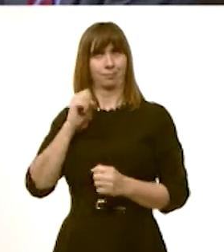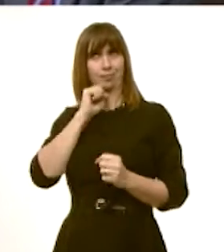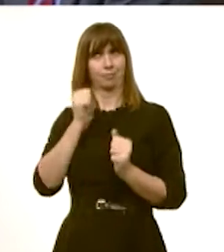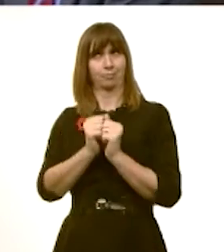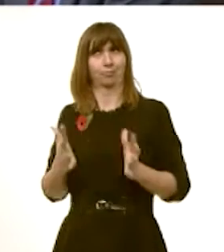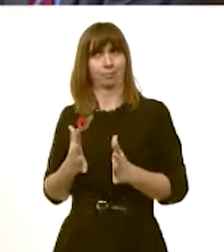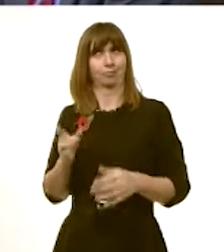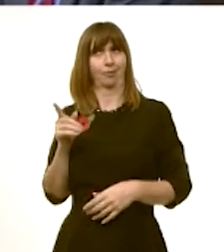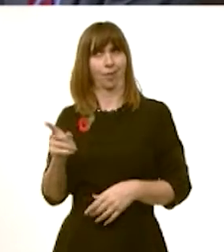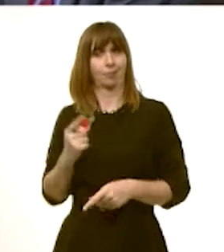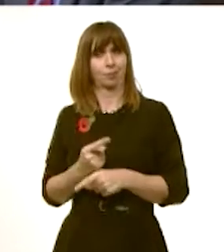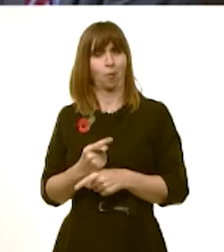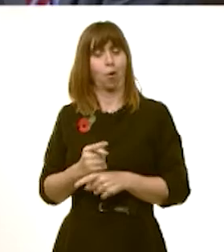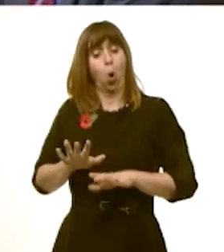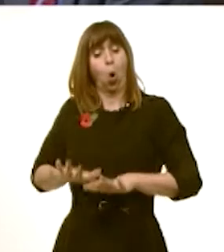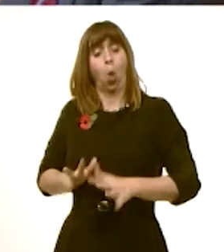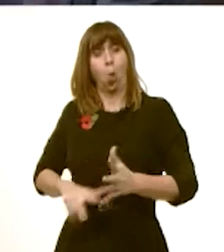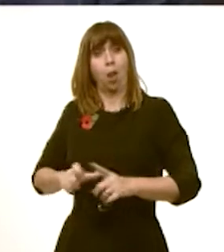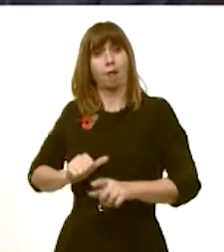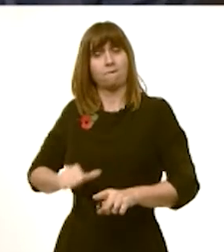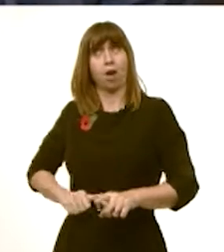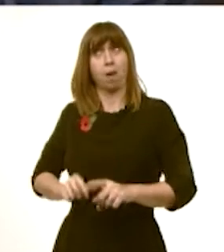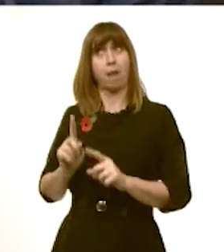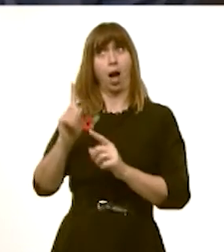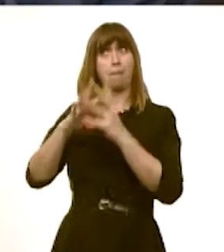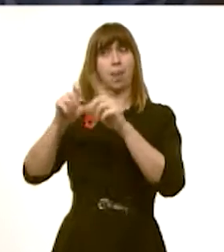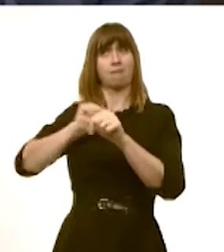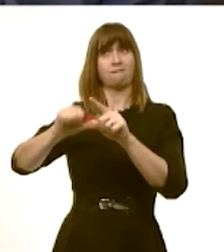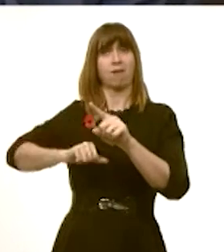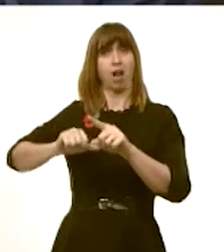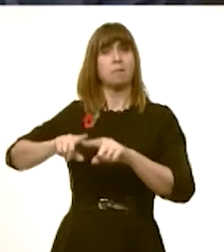The reality is that lowland farmers and upland farmers are in a different position in this regard.